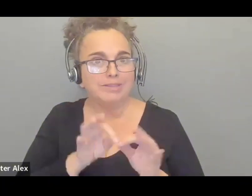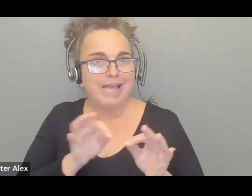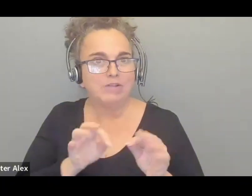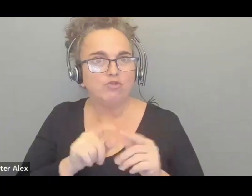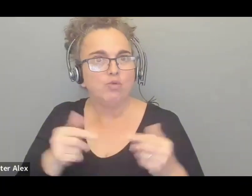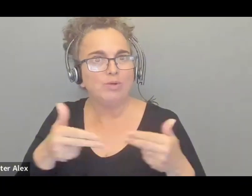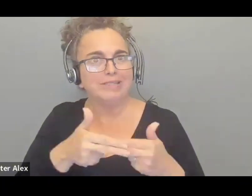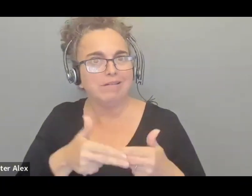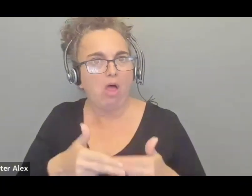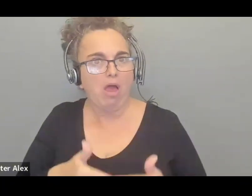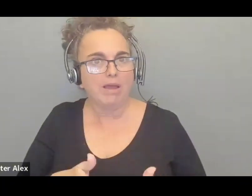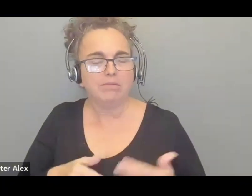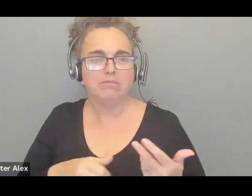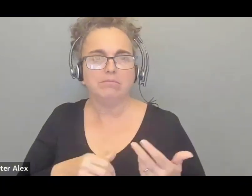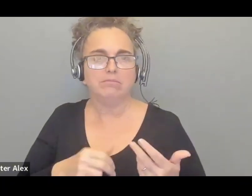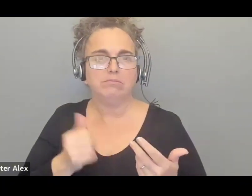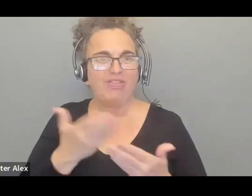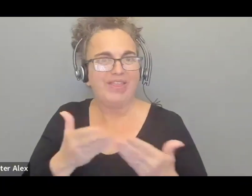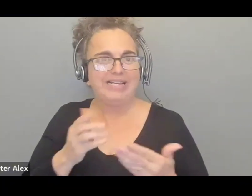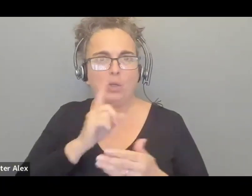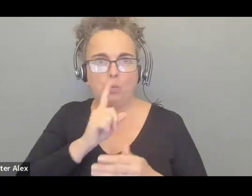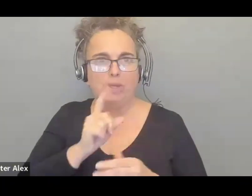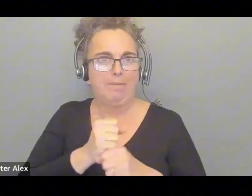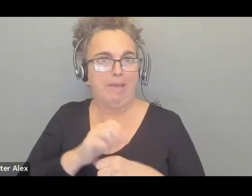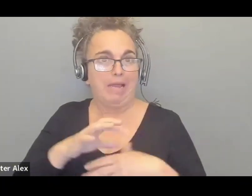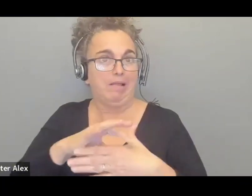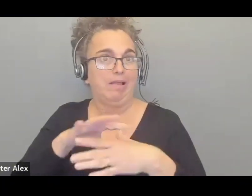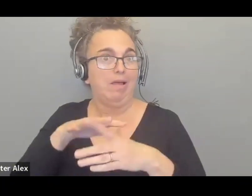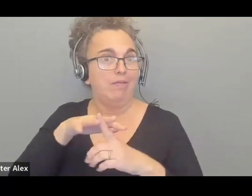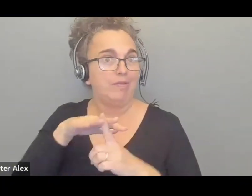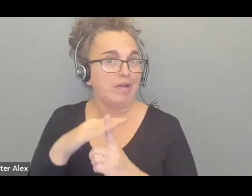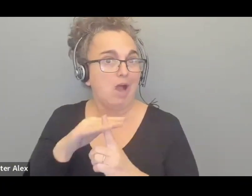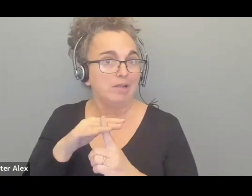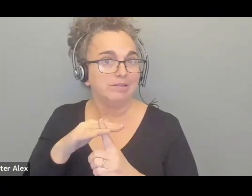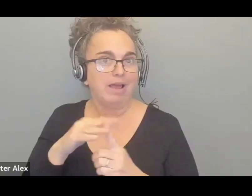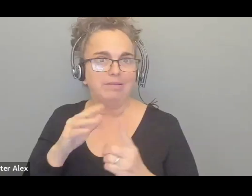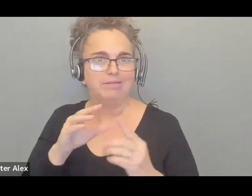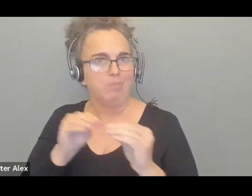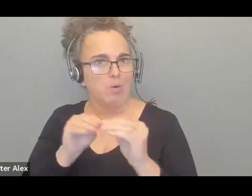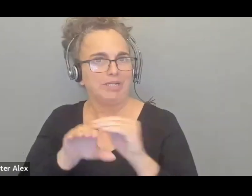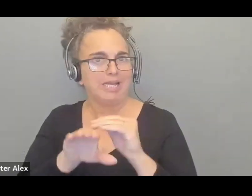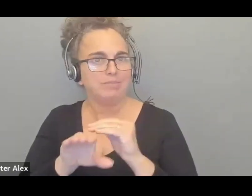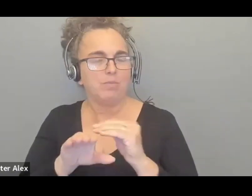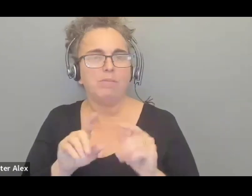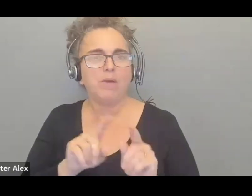the things that actually make the content accessible. But we also talk to faculty about